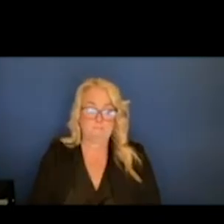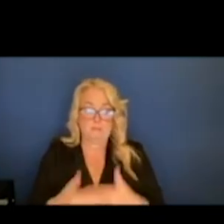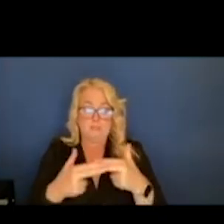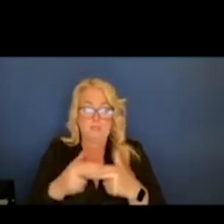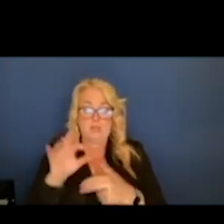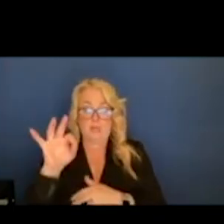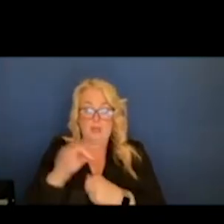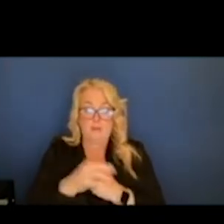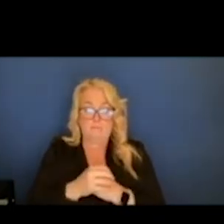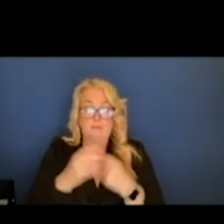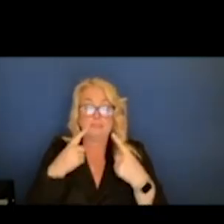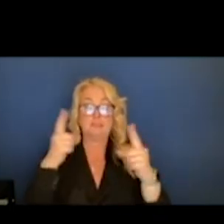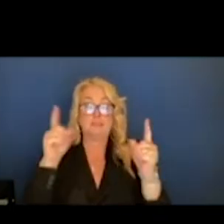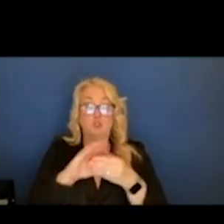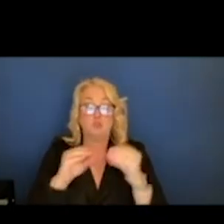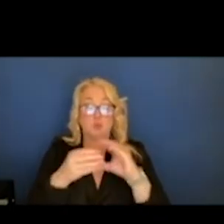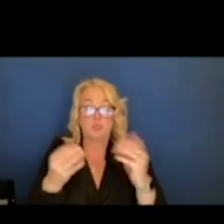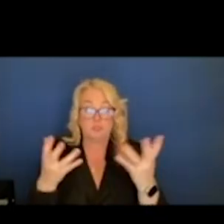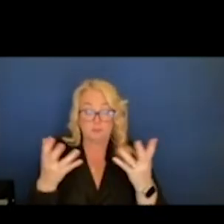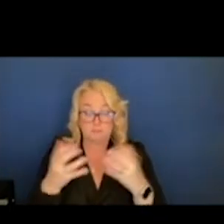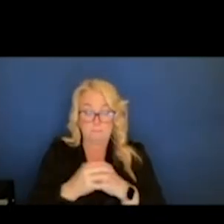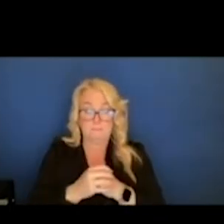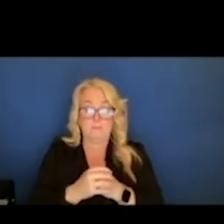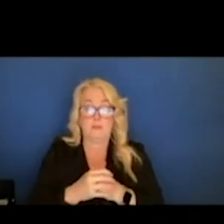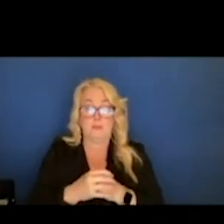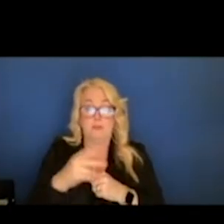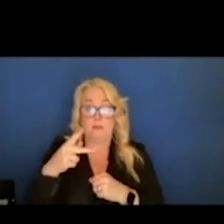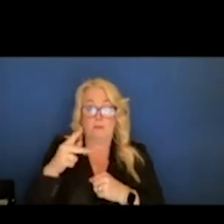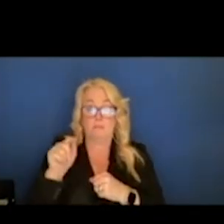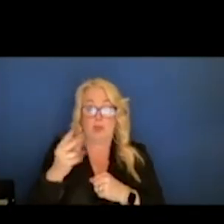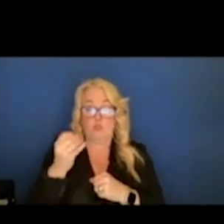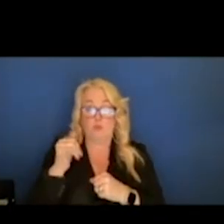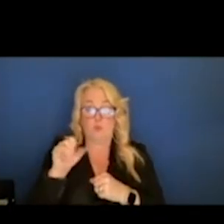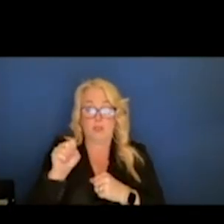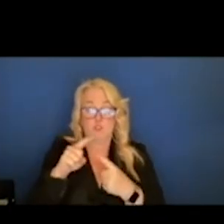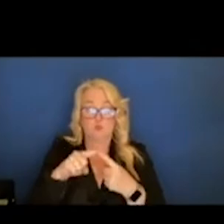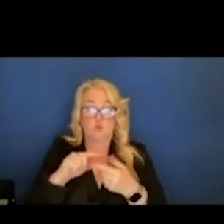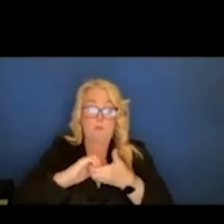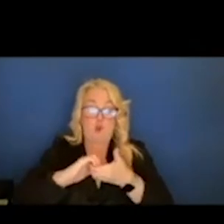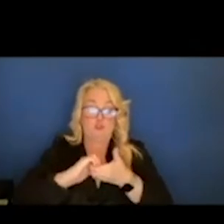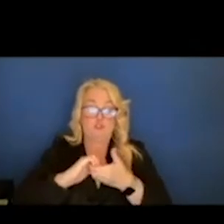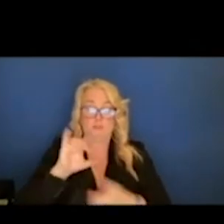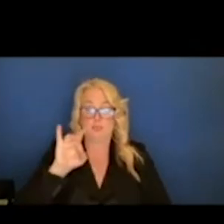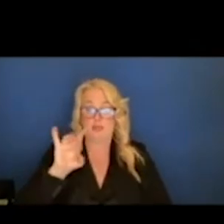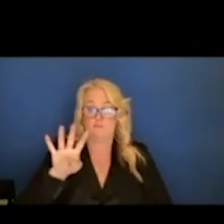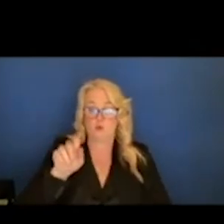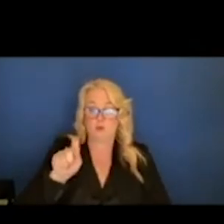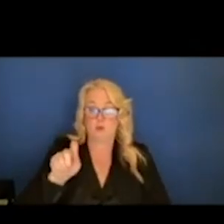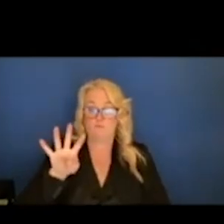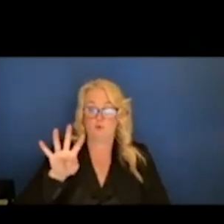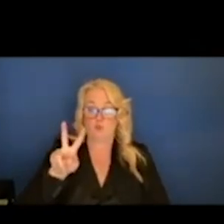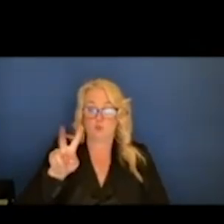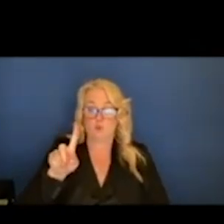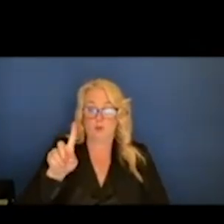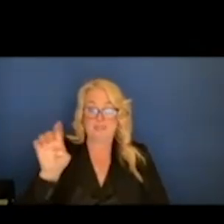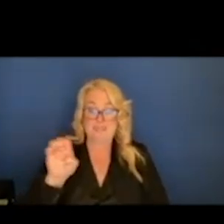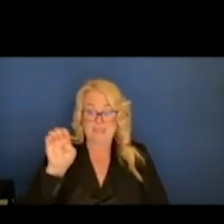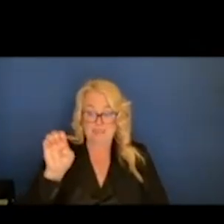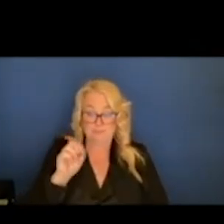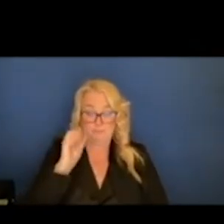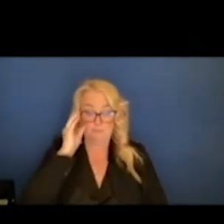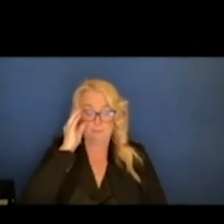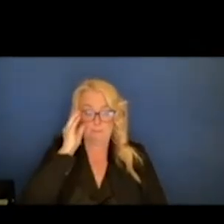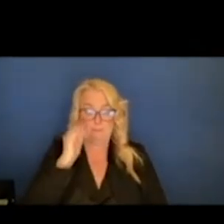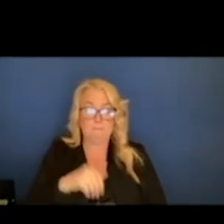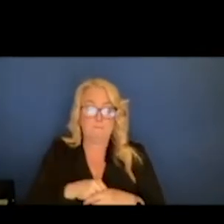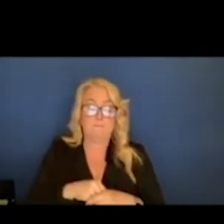Slide 9. Success Story: Pathways to Partnership (84.421E).